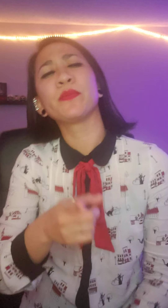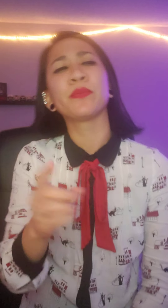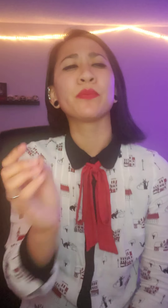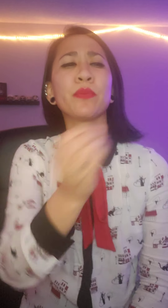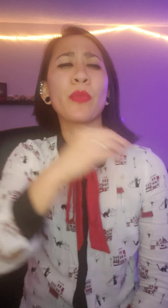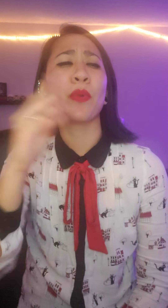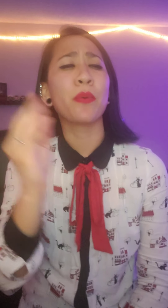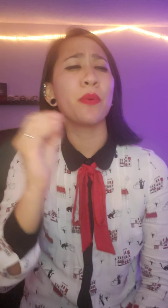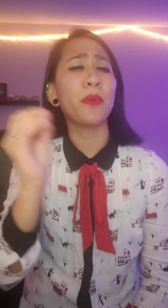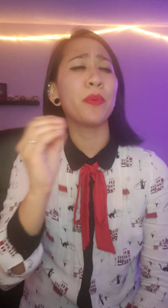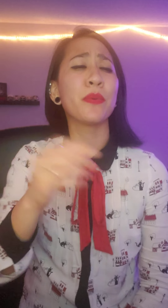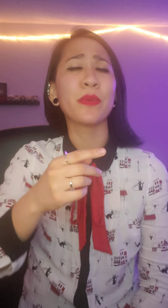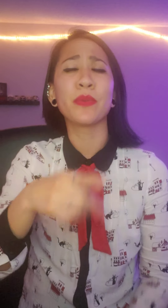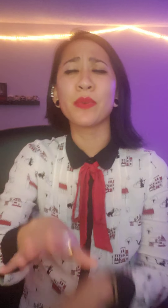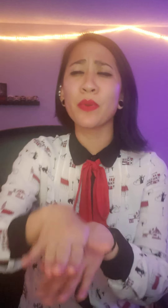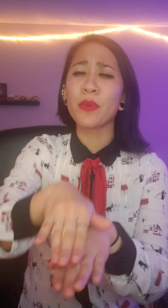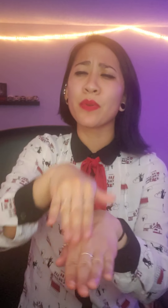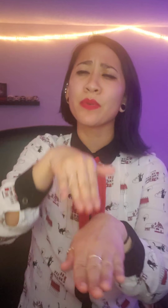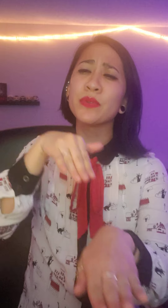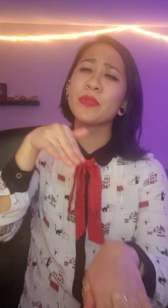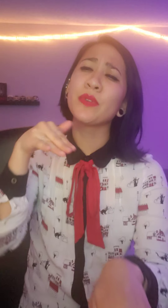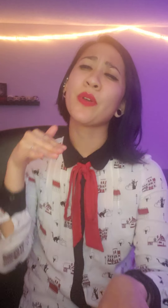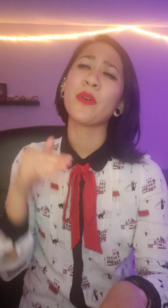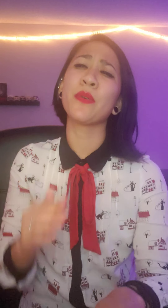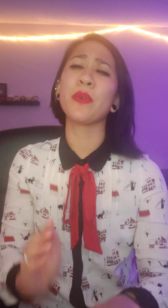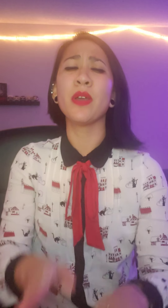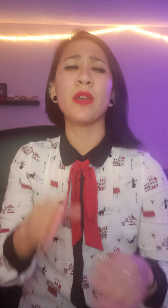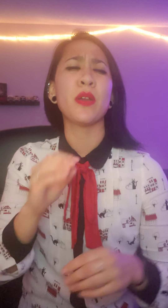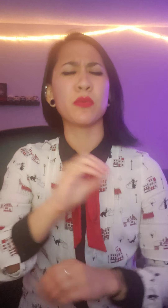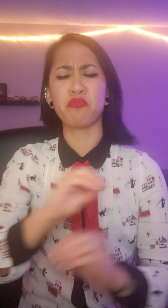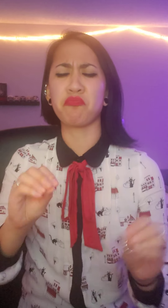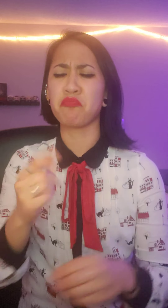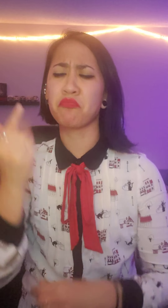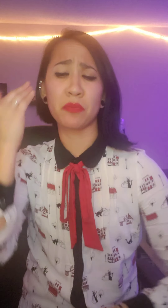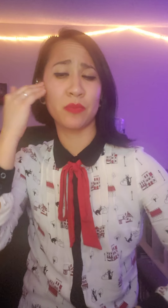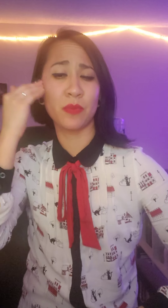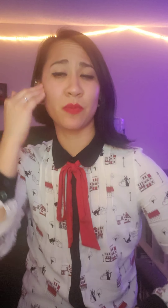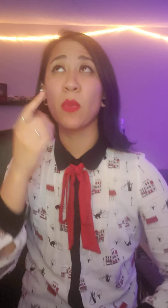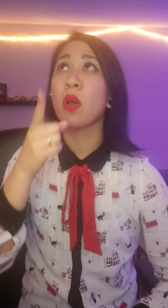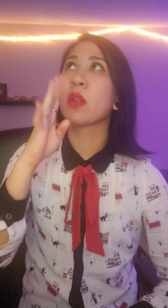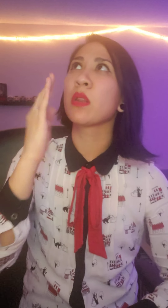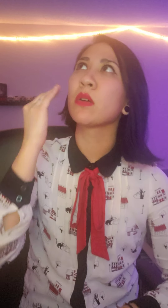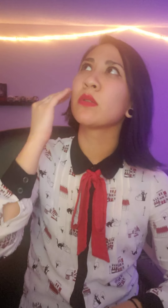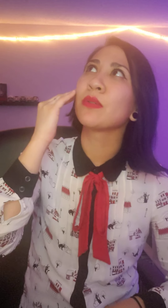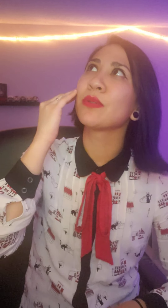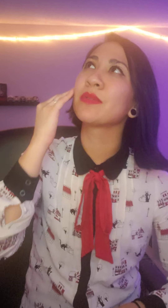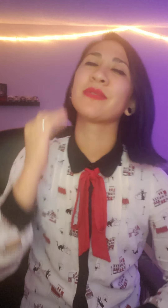Gone, maybe we could take it slow, slow Ain't nobody gotta know, God knows